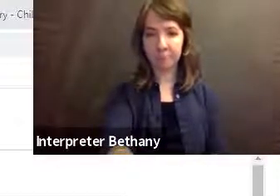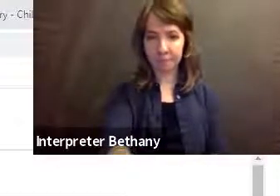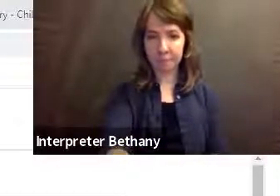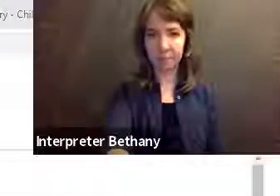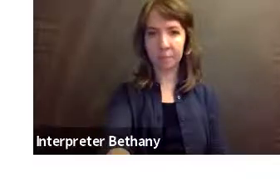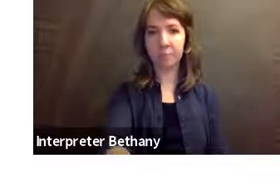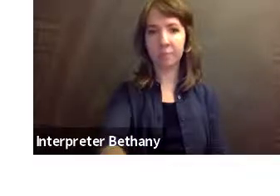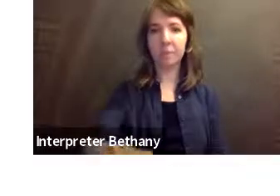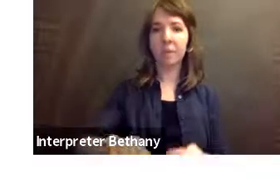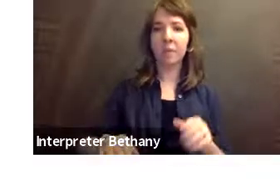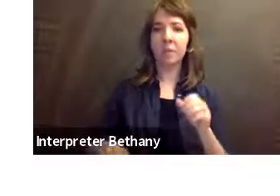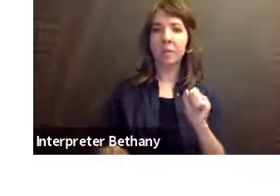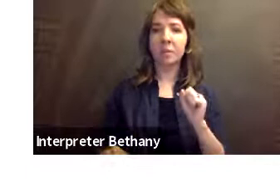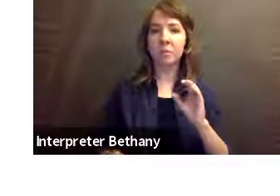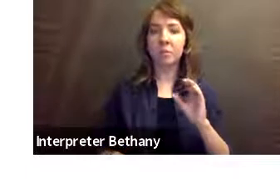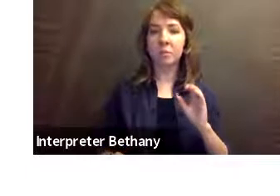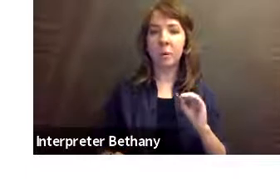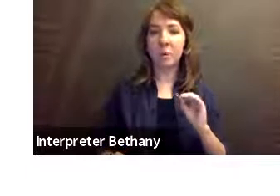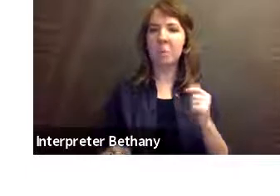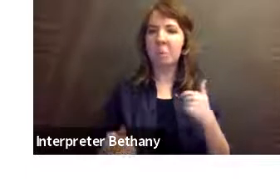Linda Kobashigawa: So I talked a little bit about the